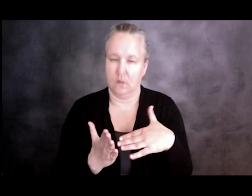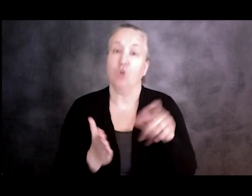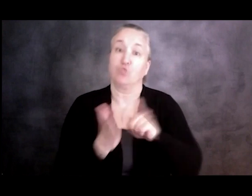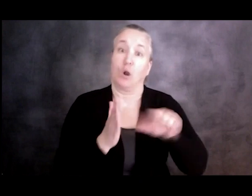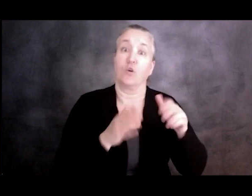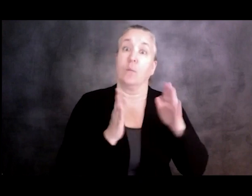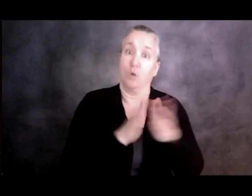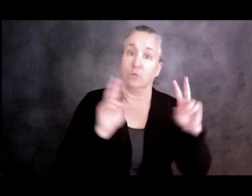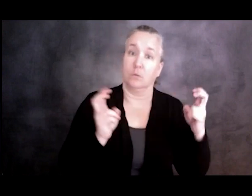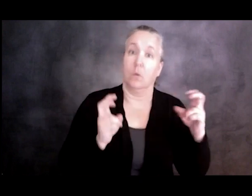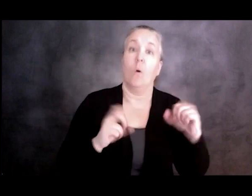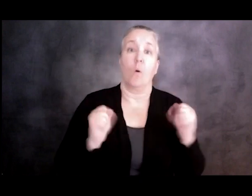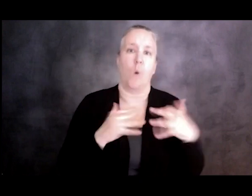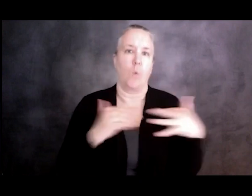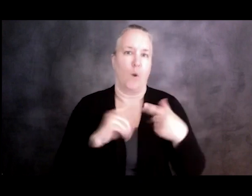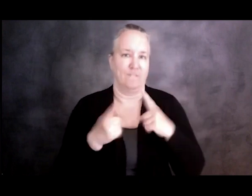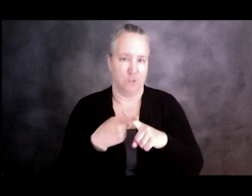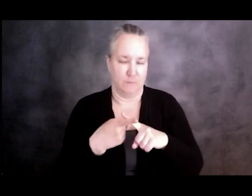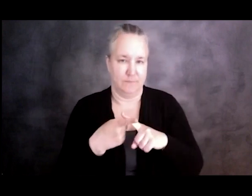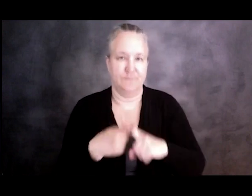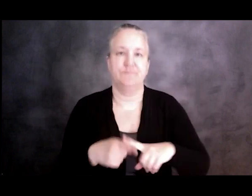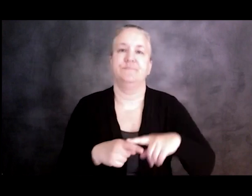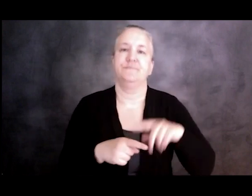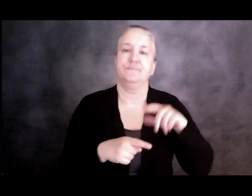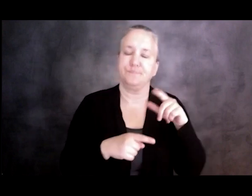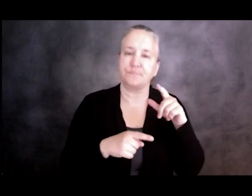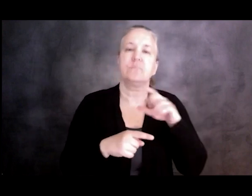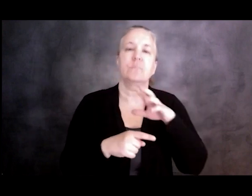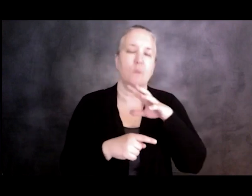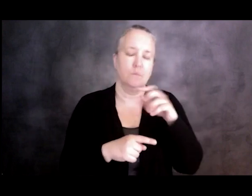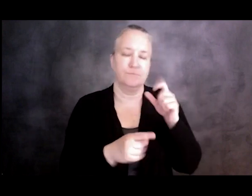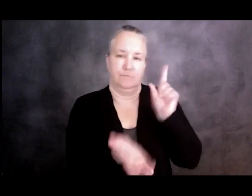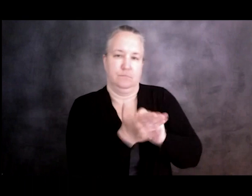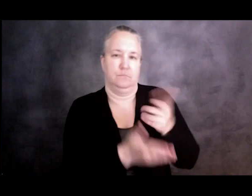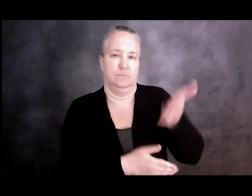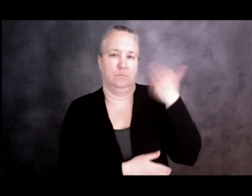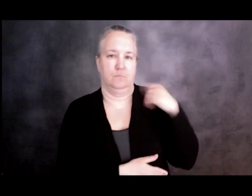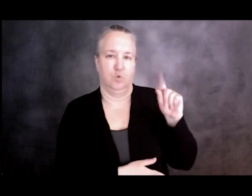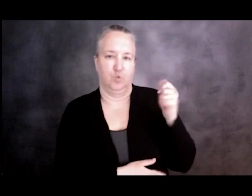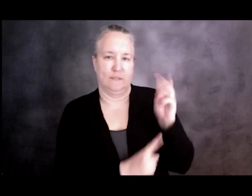Korea, Vietnam and Asian-American Literature, which came out in 2016, which examines